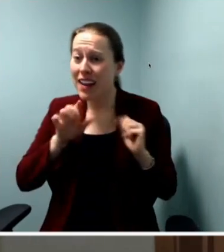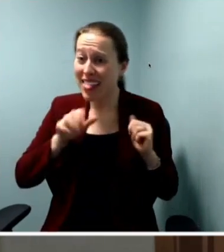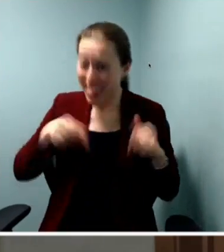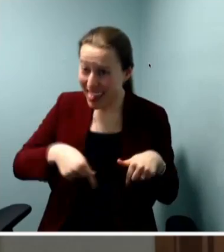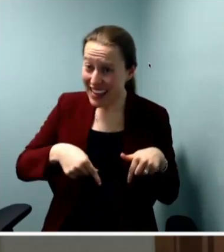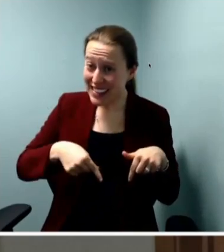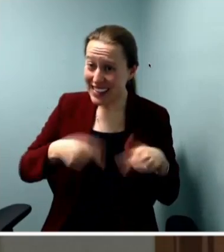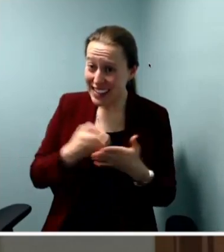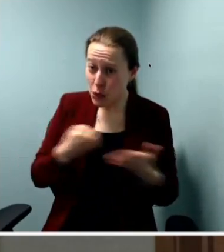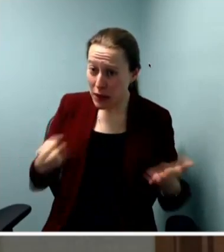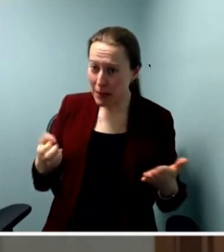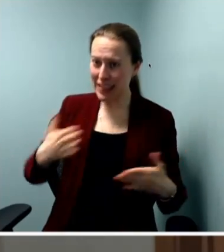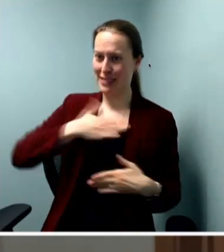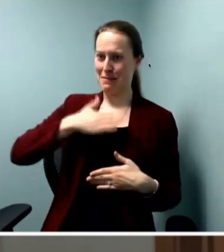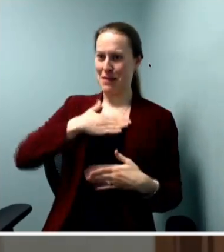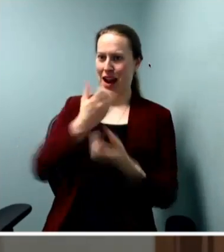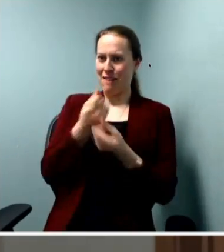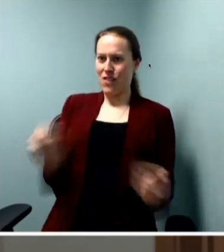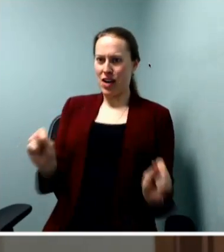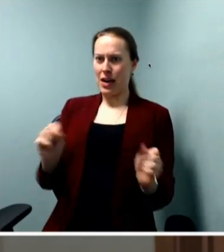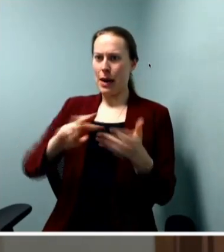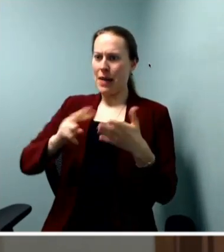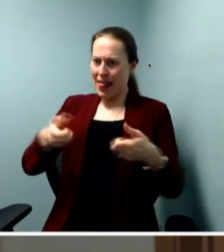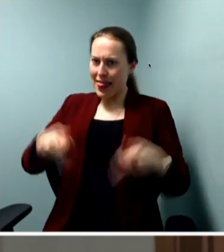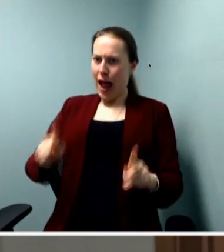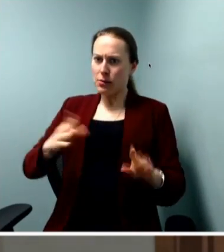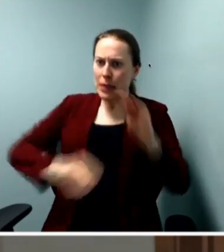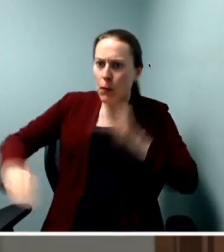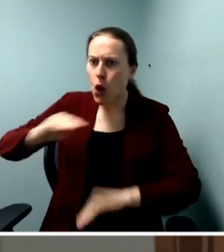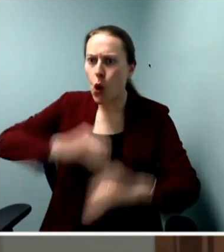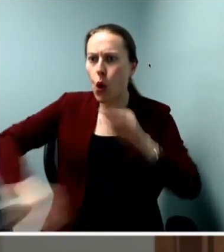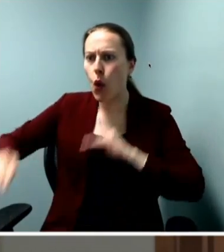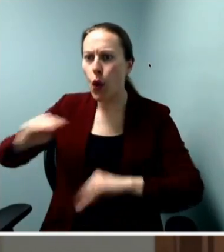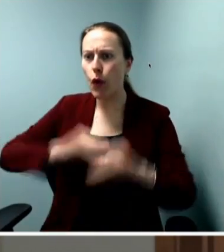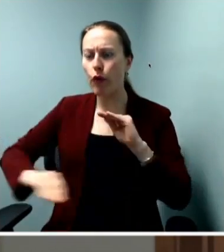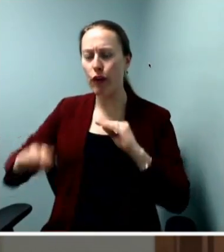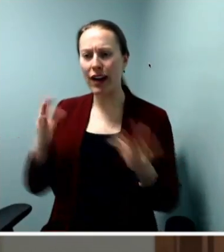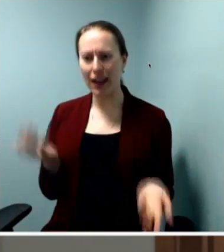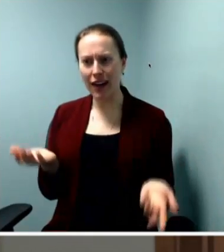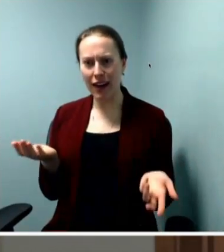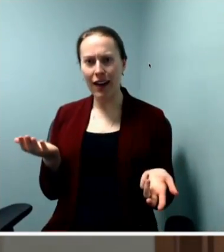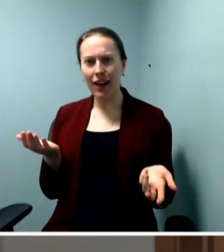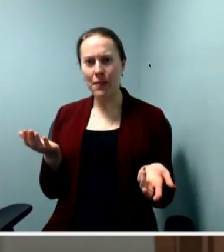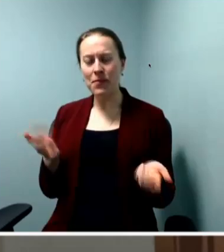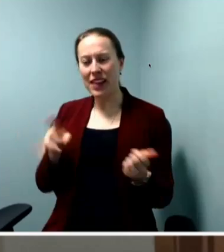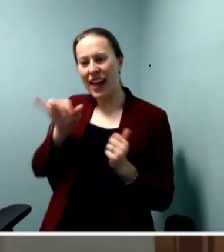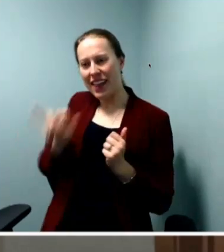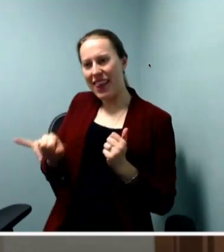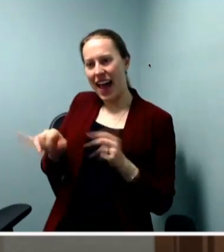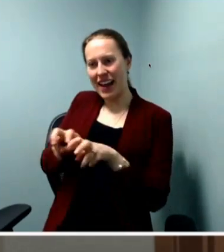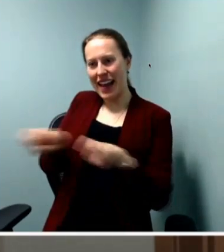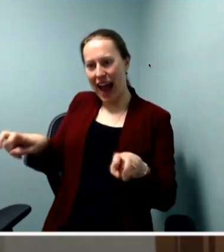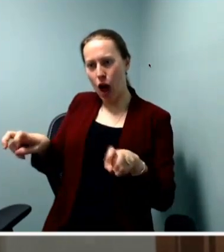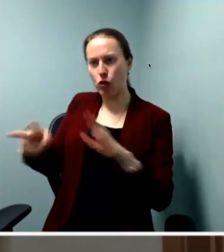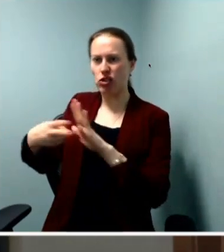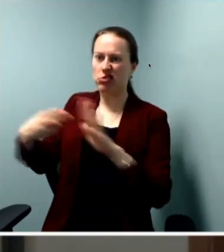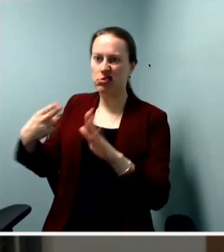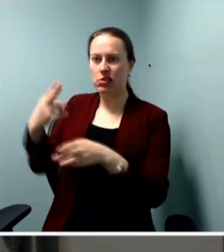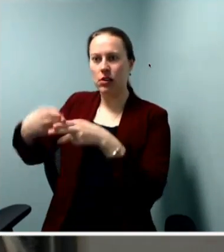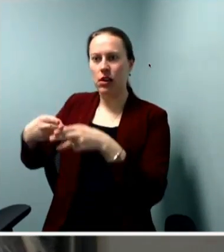And allows us to move the way we move. (Yo-El) And that's your container. (clapping) Absolutely. And I frankly don't like dancing on the floor.